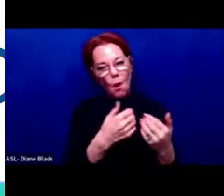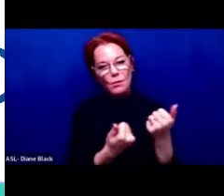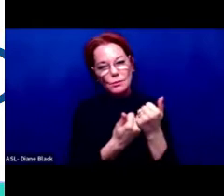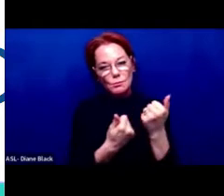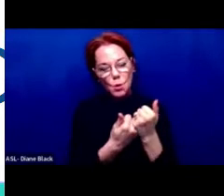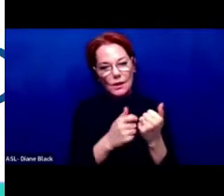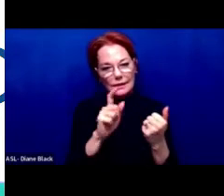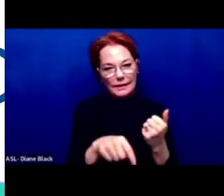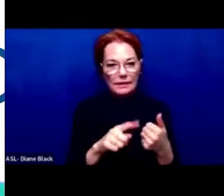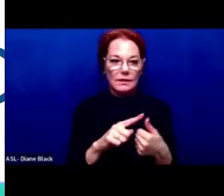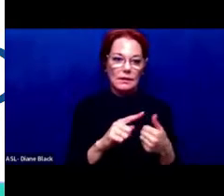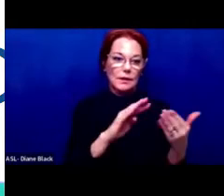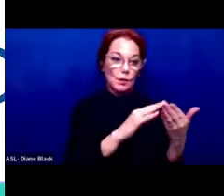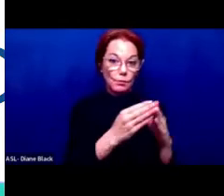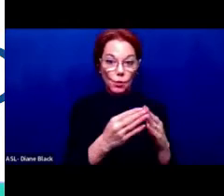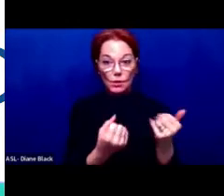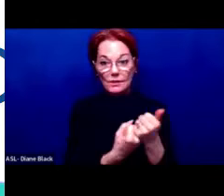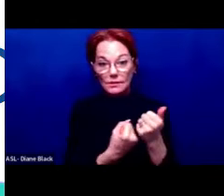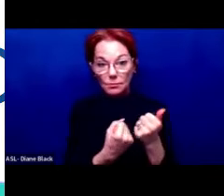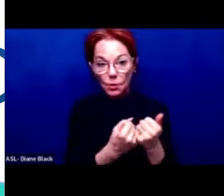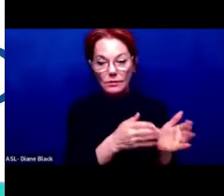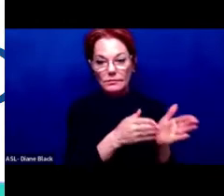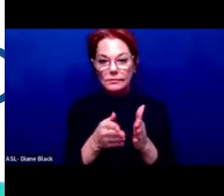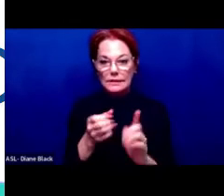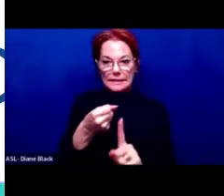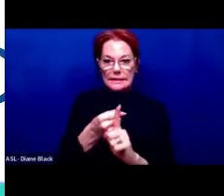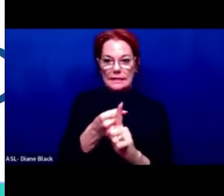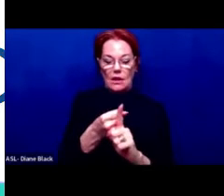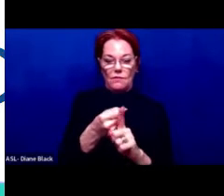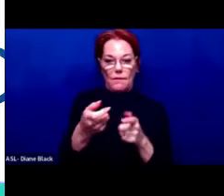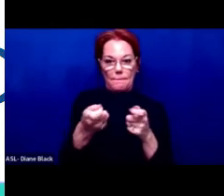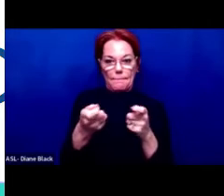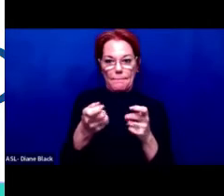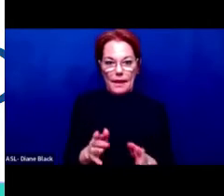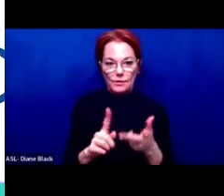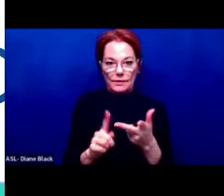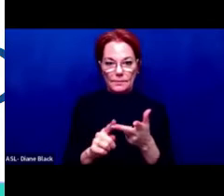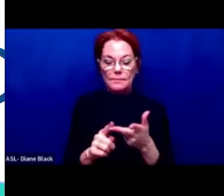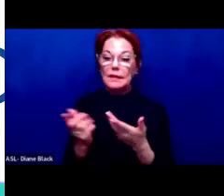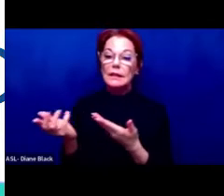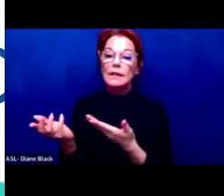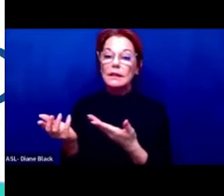support they need again, as I mentioned, self management, delivery of health, these health